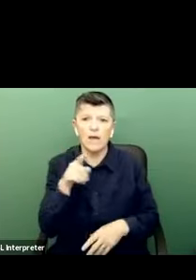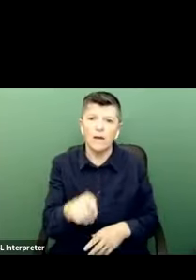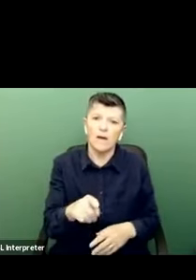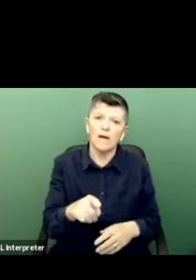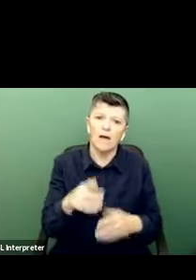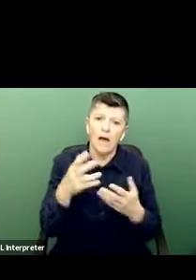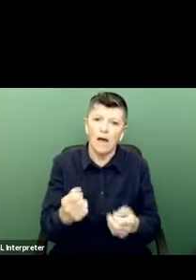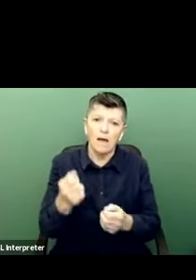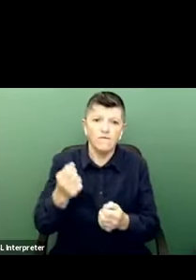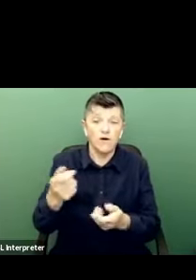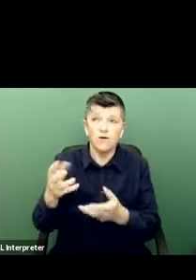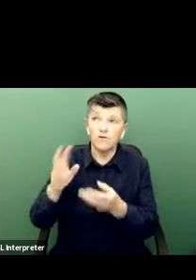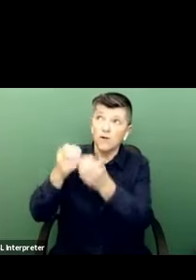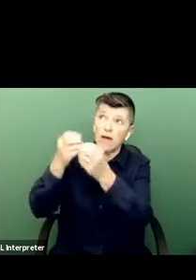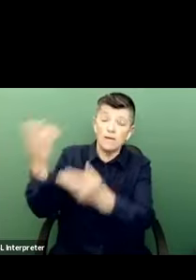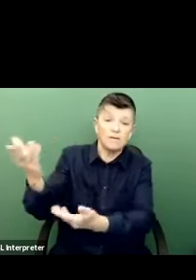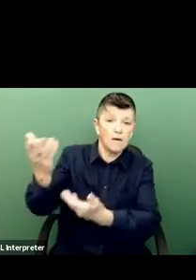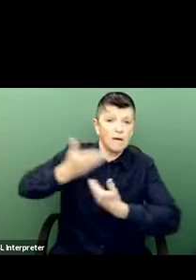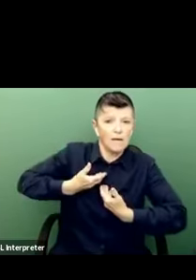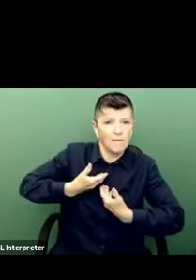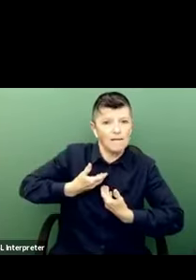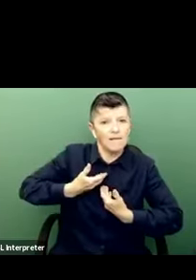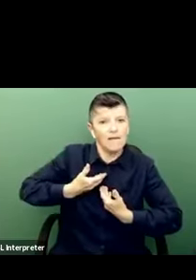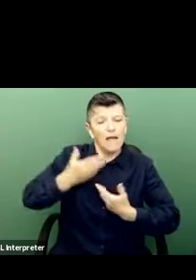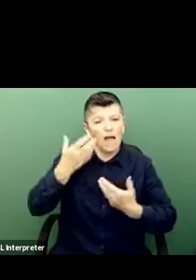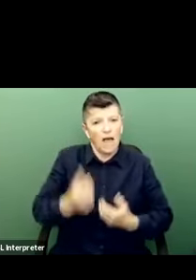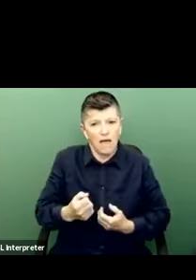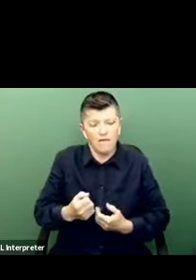failure derived from consequences of